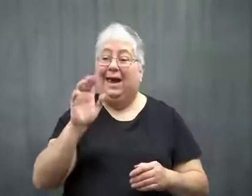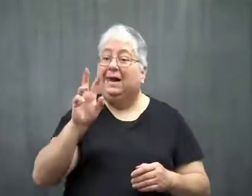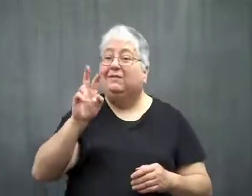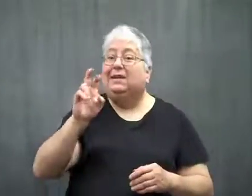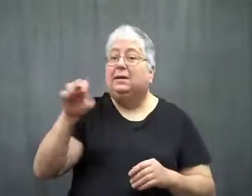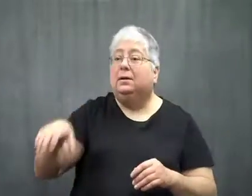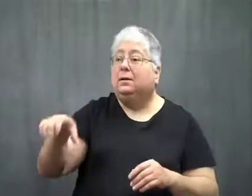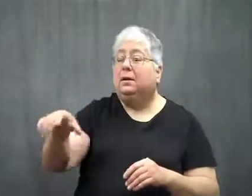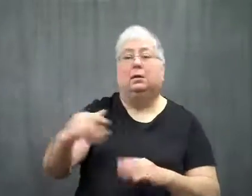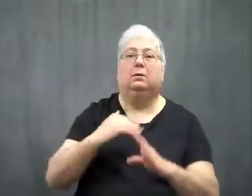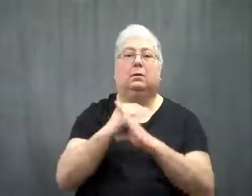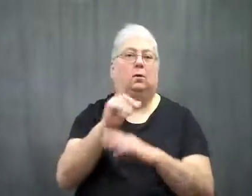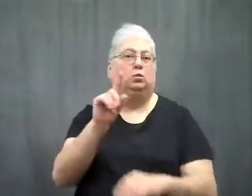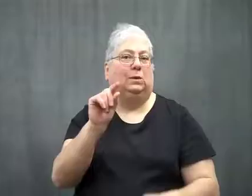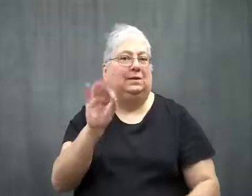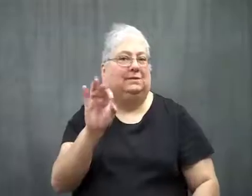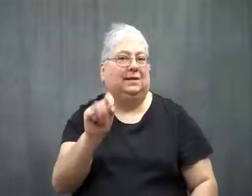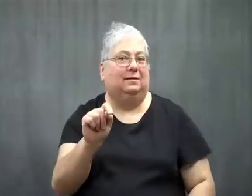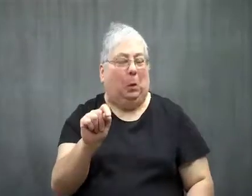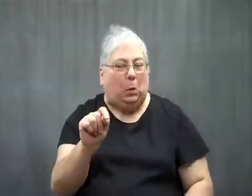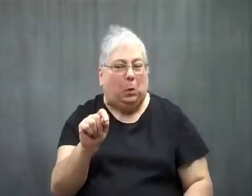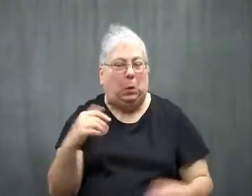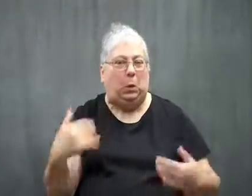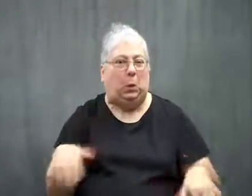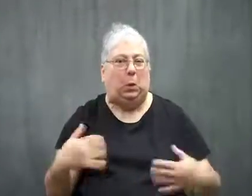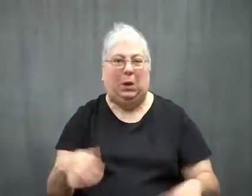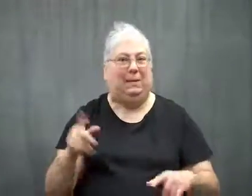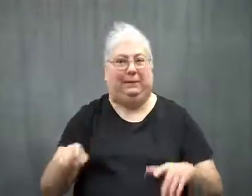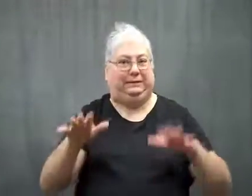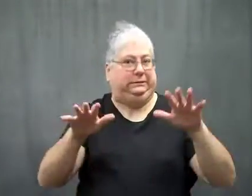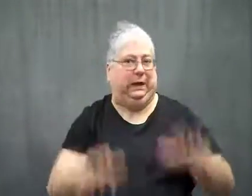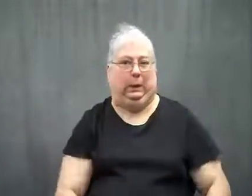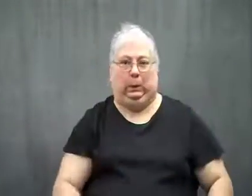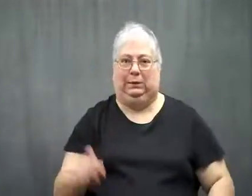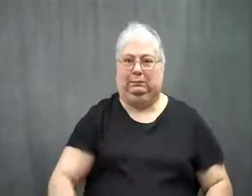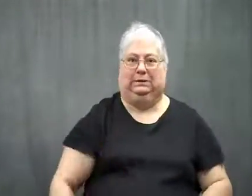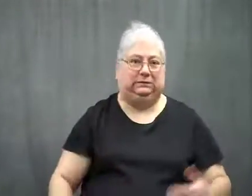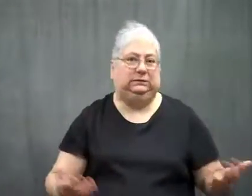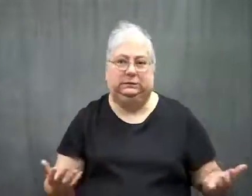The levees are designed to handle 20 feet, so the river has to be lowered.